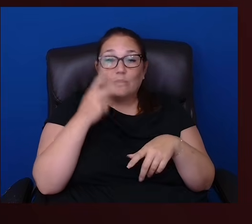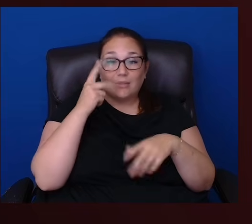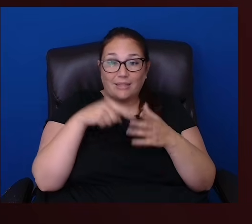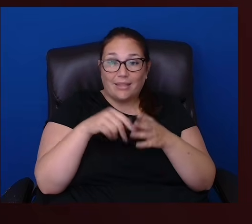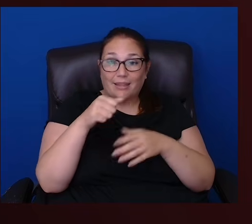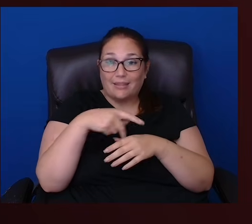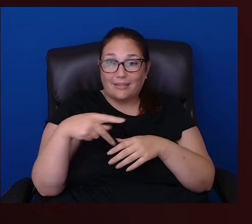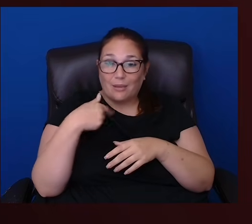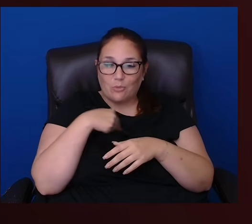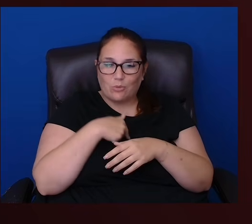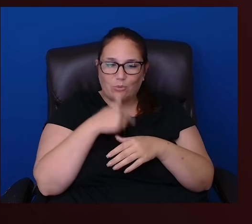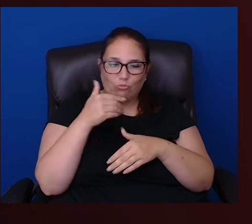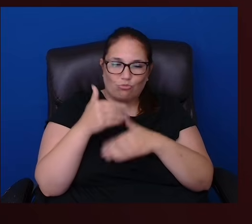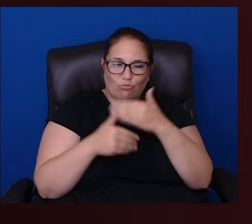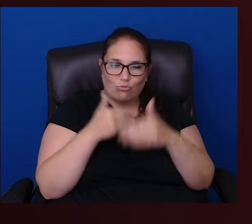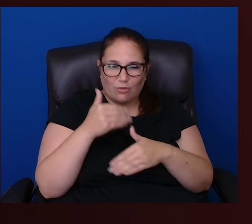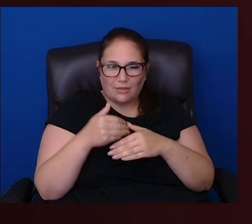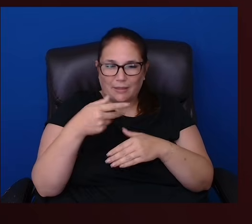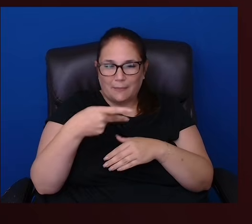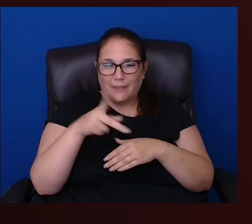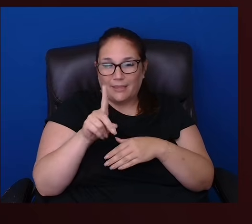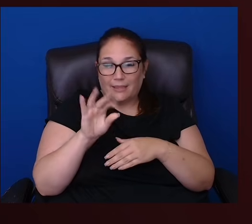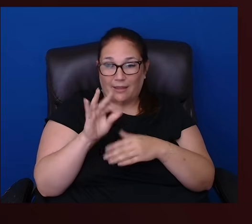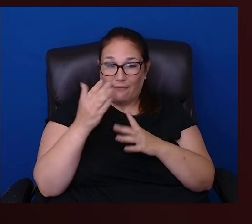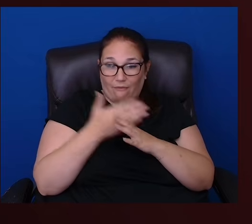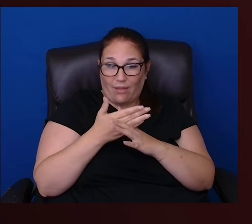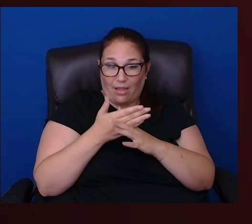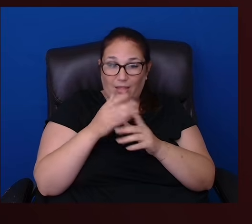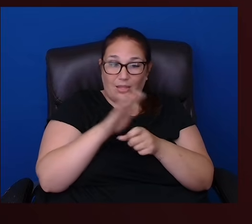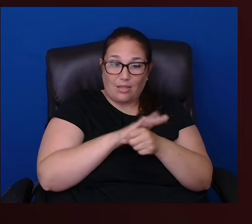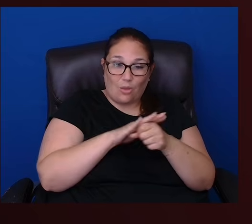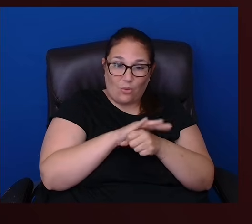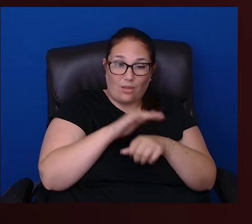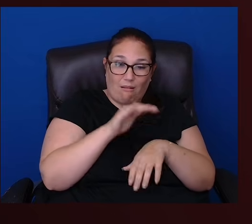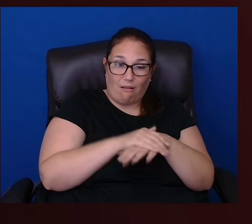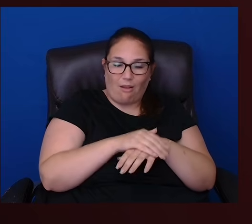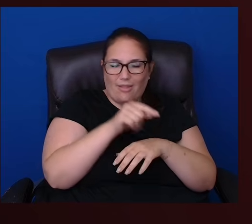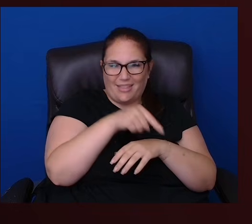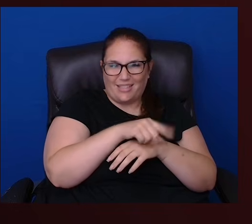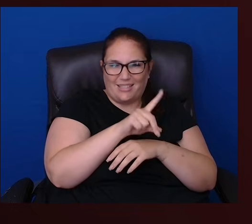processing PDF files locally on disk, and it's actually going to be creating